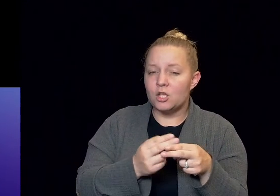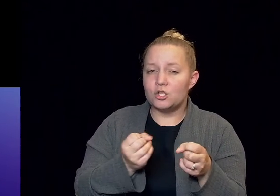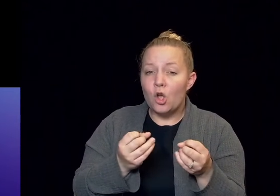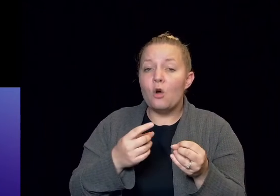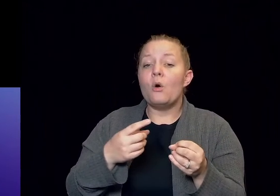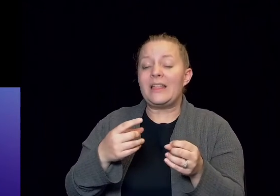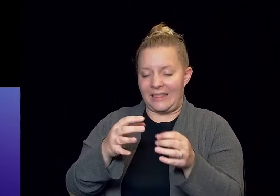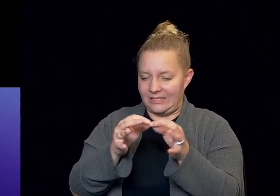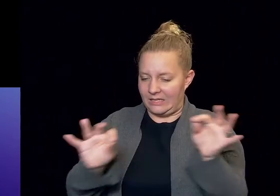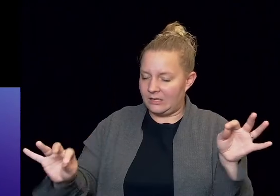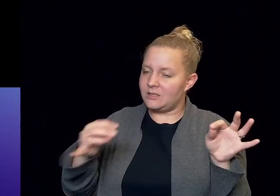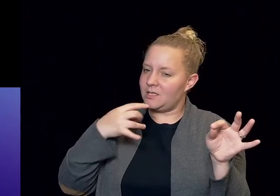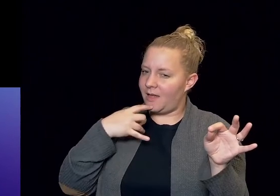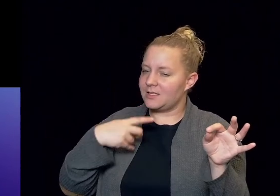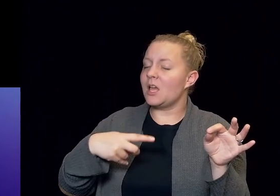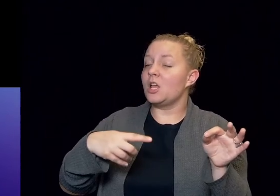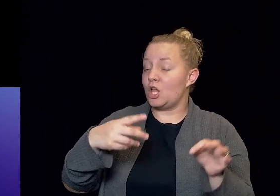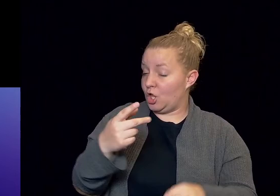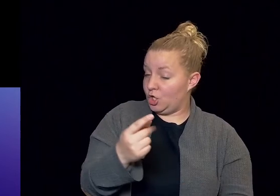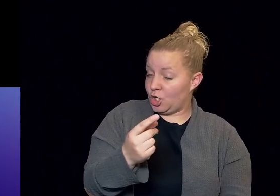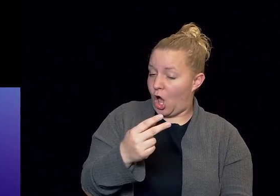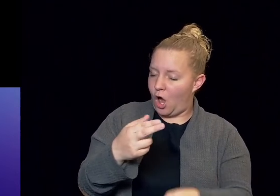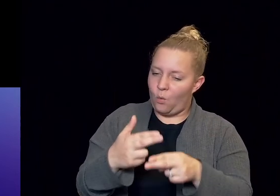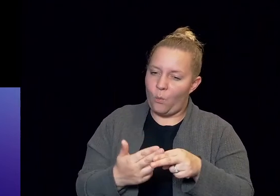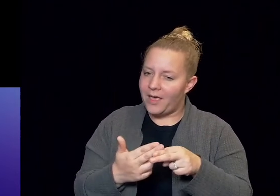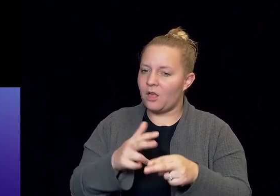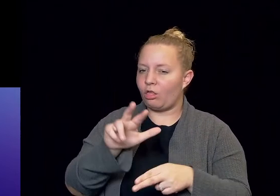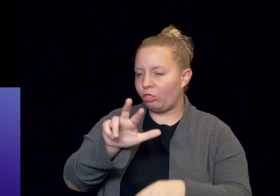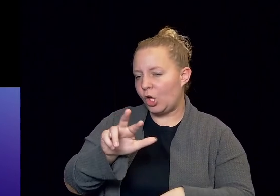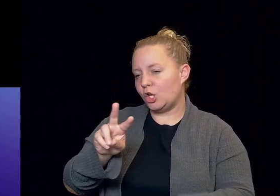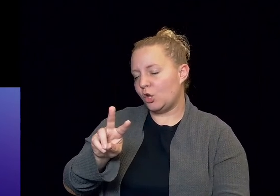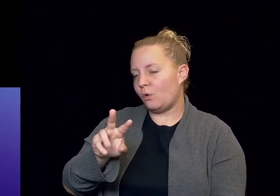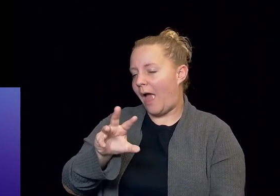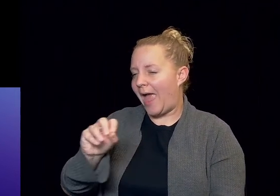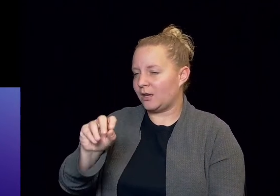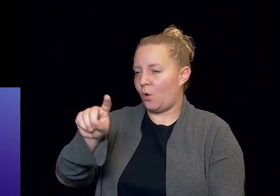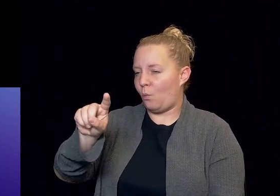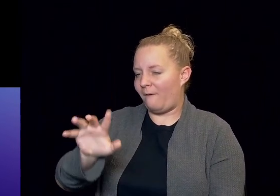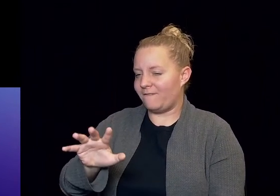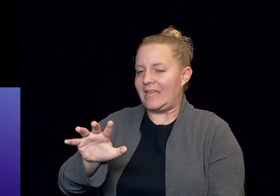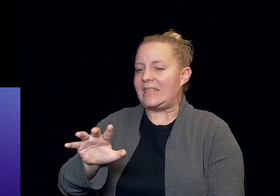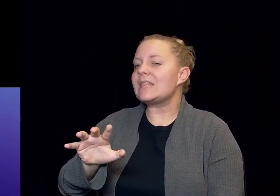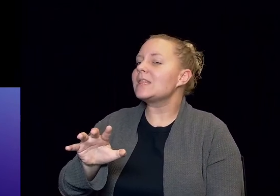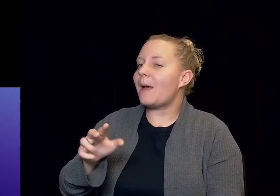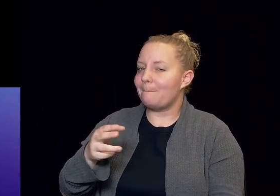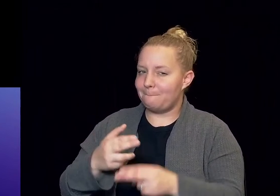32 and 1/5 pounds". All right, let's look at the next example. So, Austin's mom he makes him spend